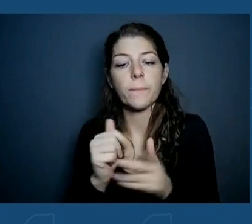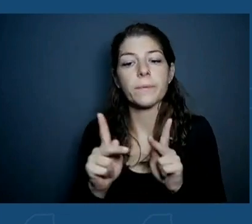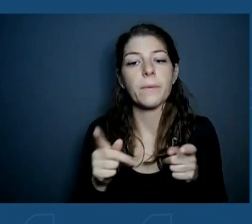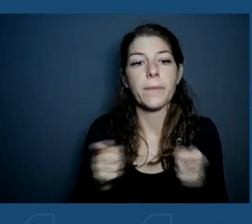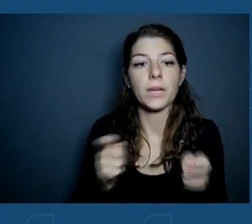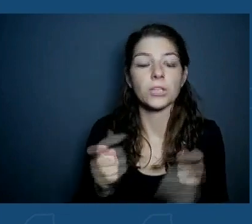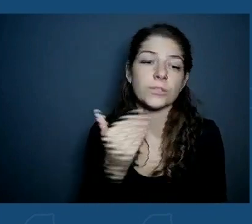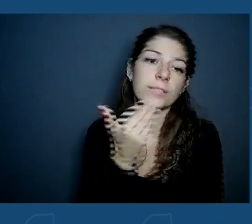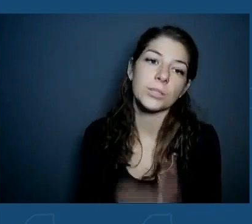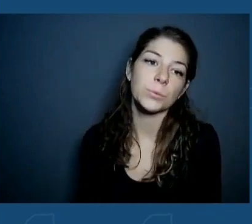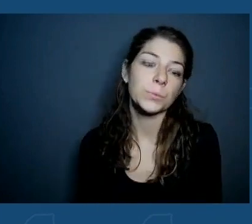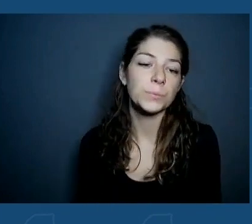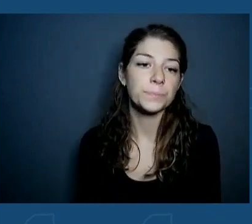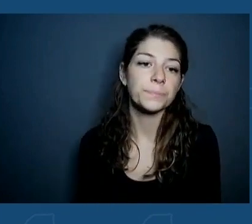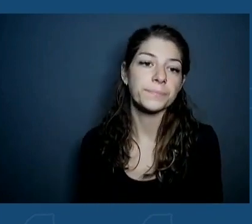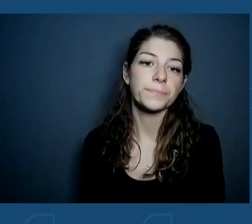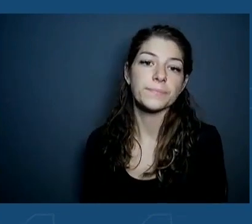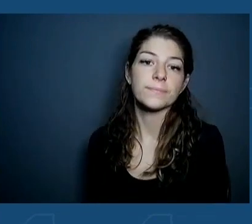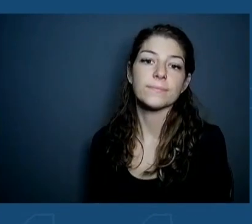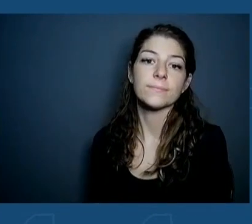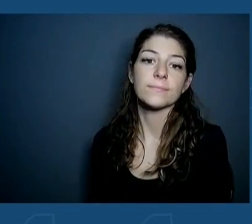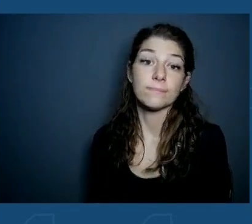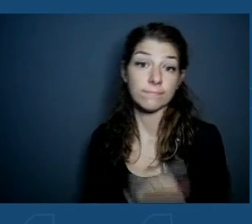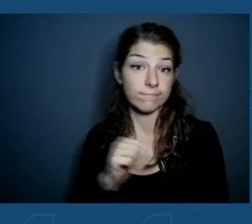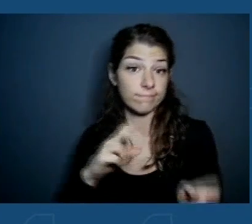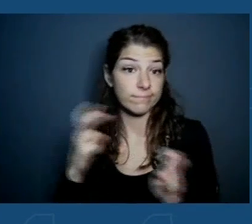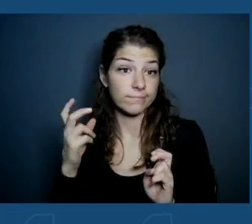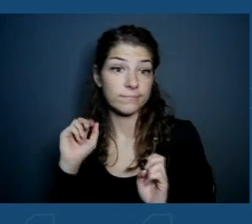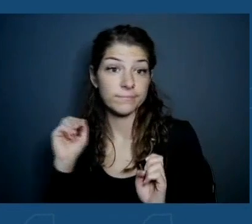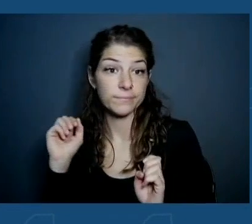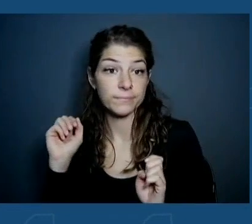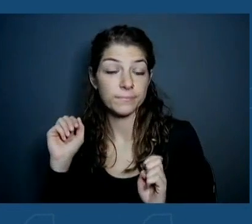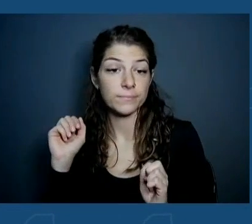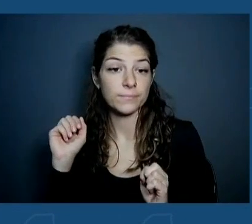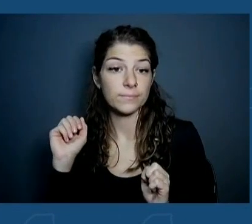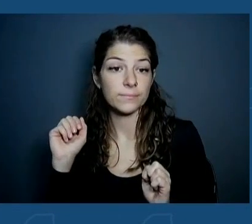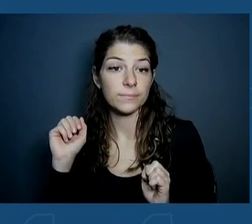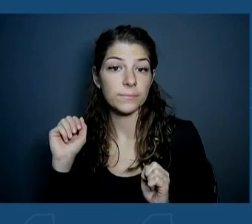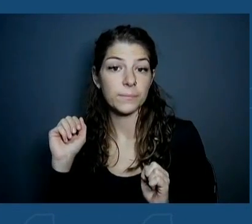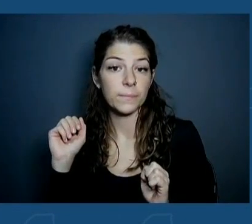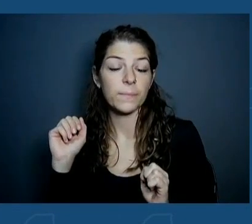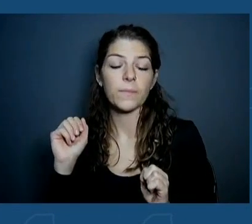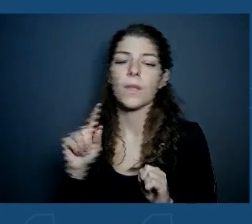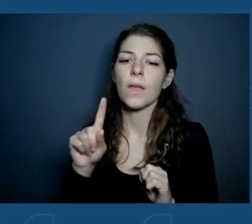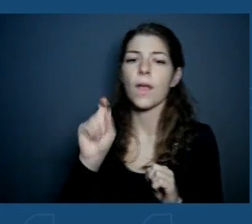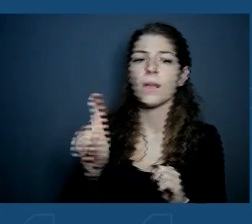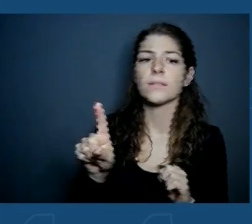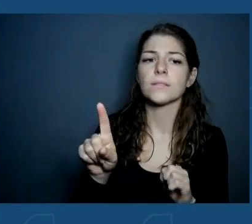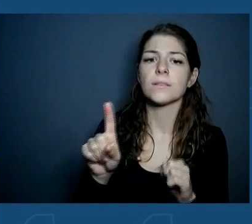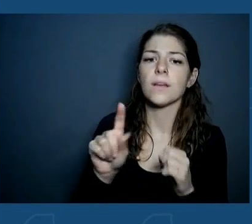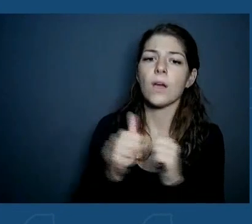A FEW WEEKS AGO PUT OUT MASKS AND THEY HAD TO DO THAT FOR STAFFING PURPOSES WE DO HAVE EXPERTS AND I TRUST THEM TO USE